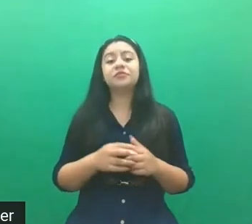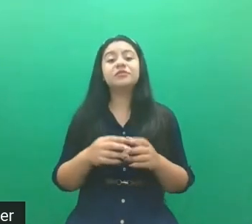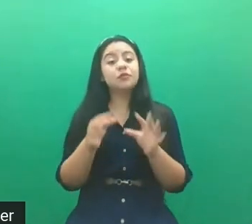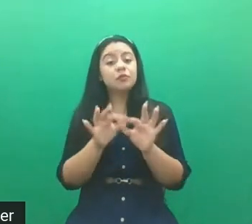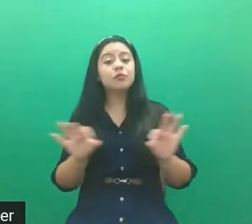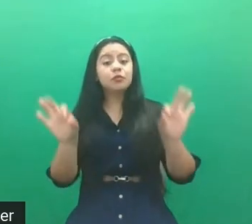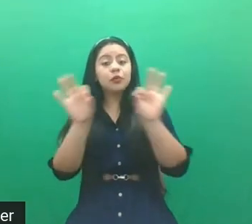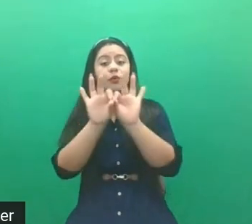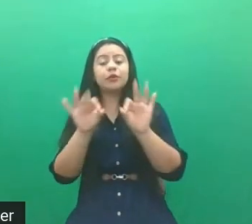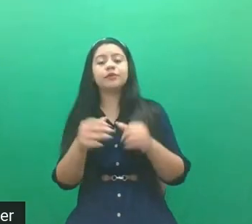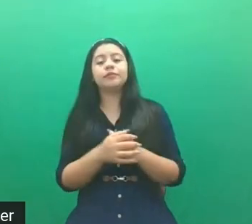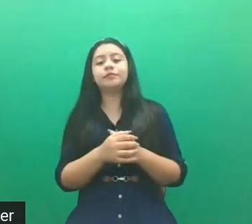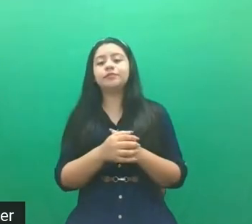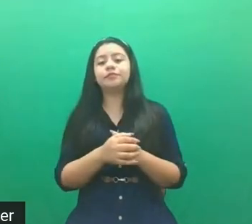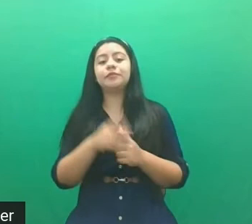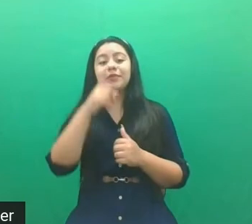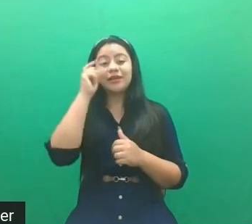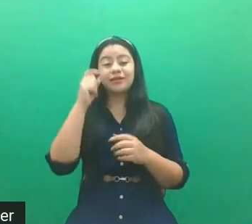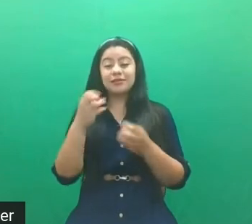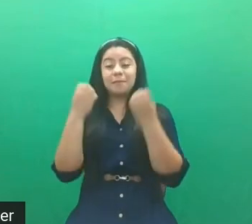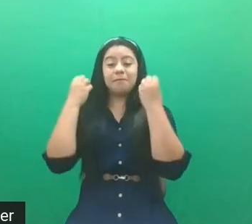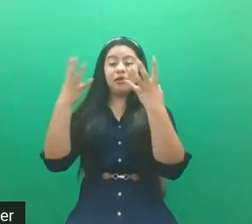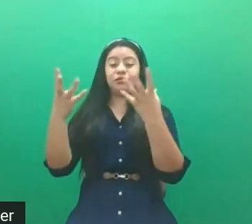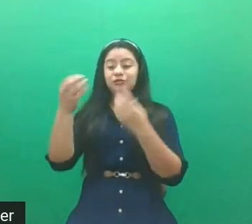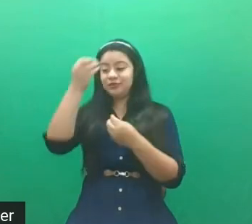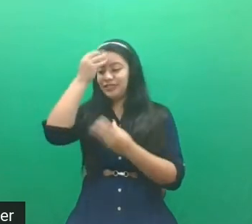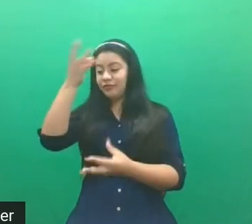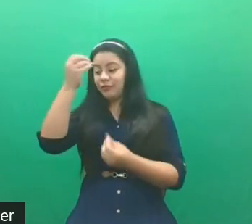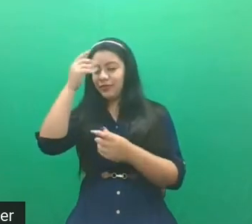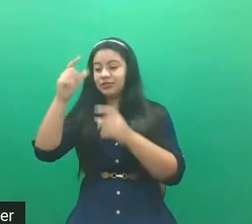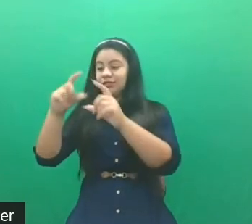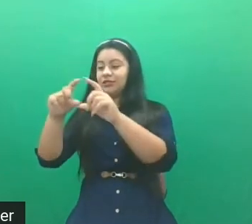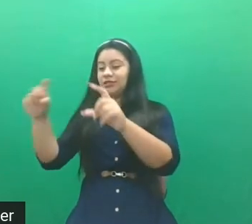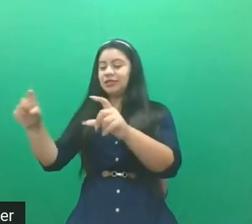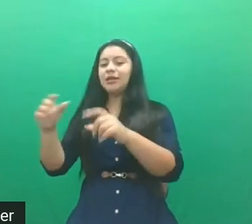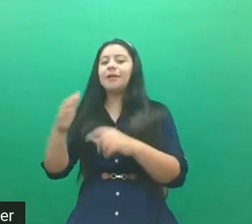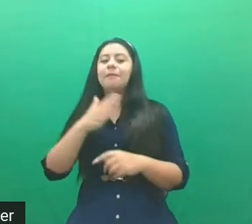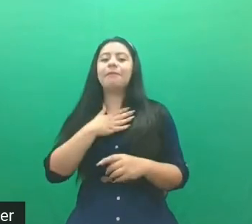is when you have really long pieces of text, my screen reader both on my laptop and my phone,